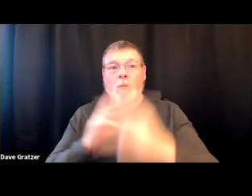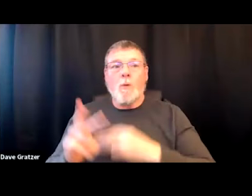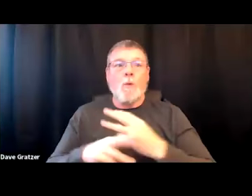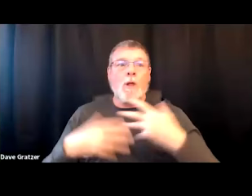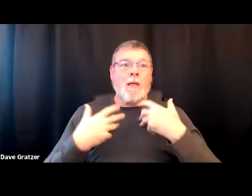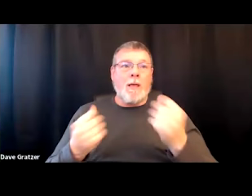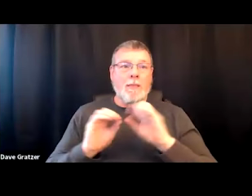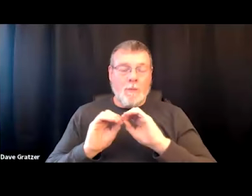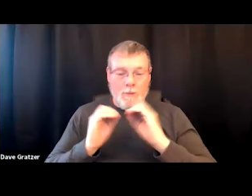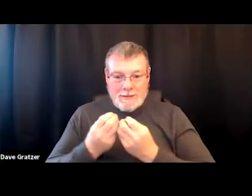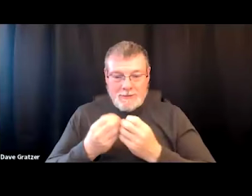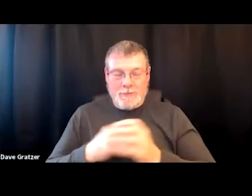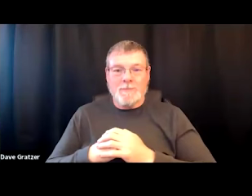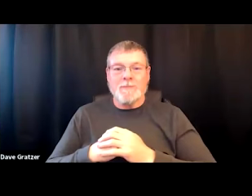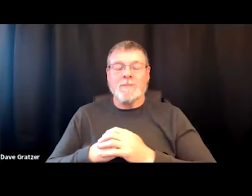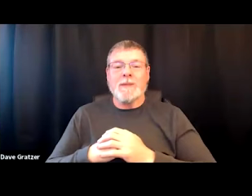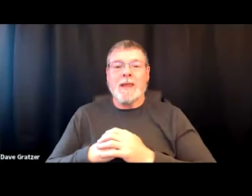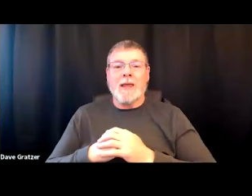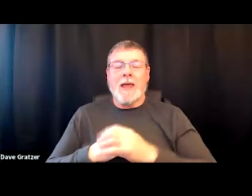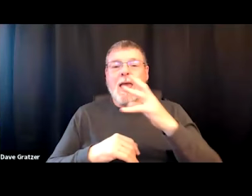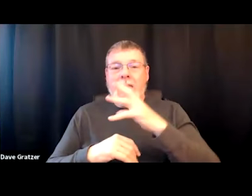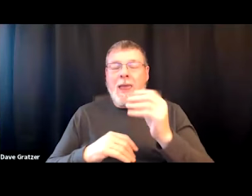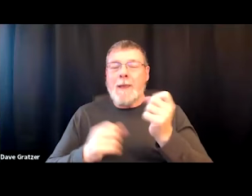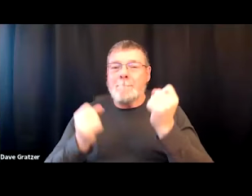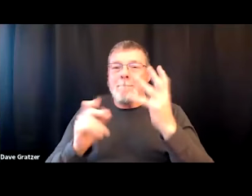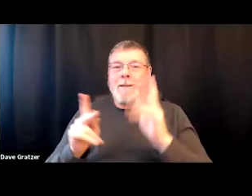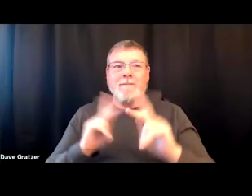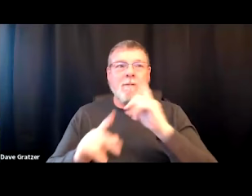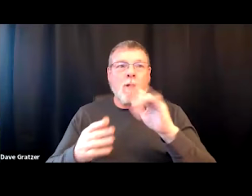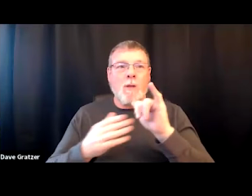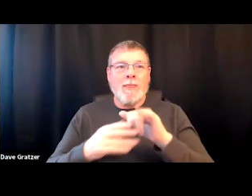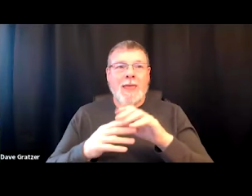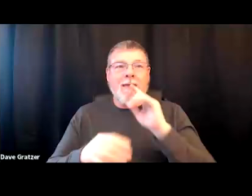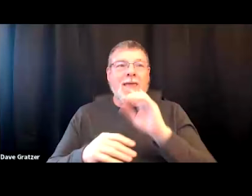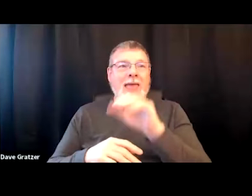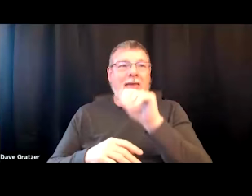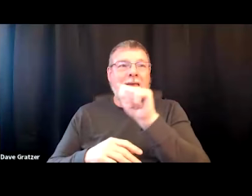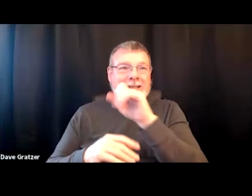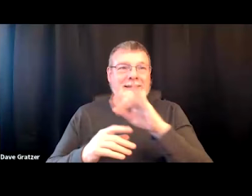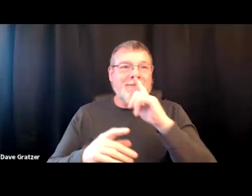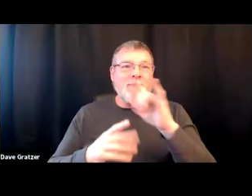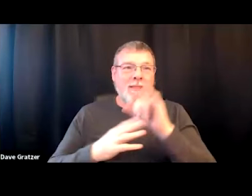and many of you may be familiar with the SBIRT system, a Screening and Brief Intervention System